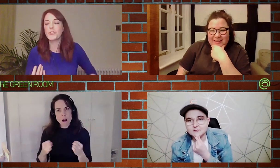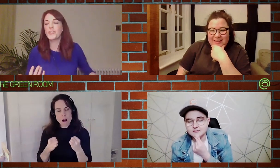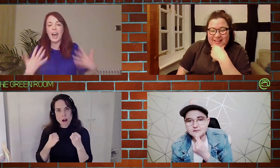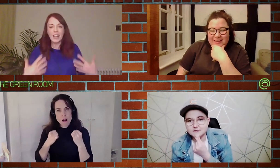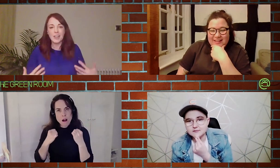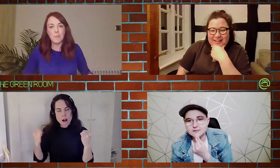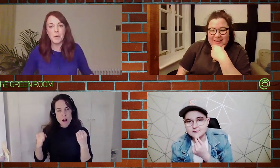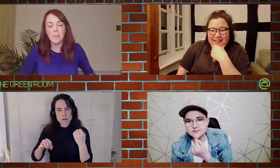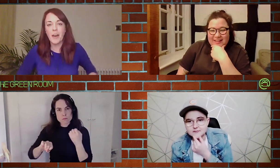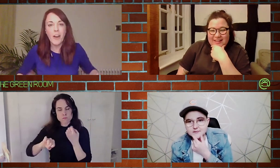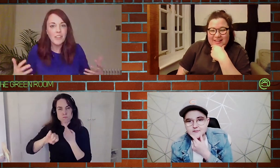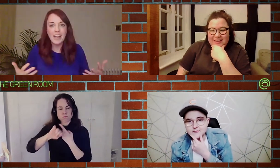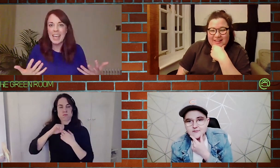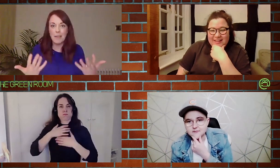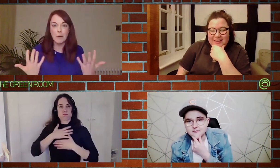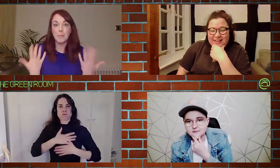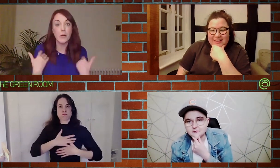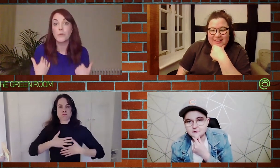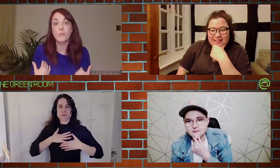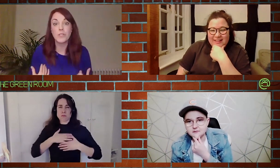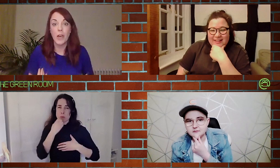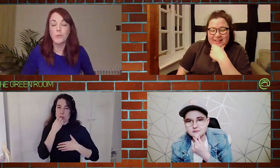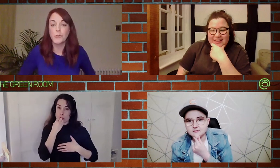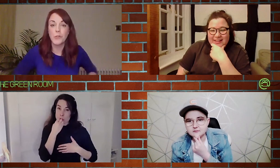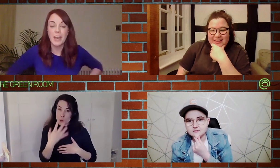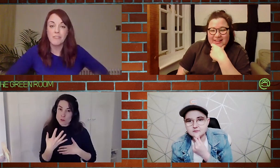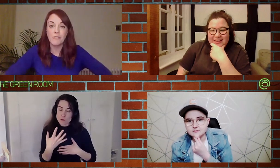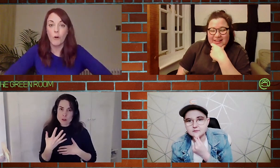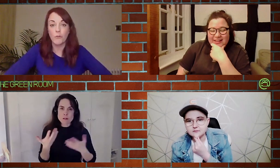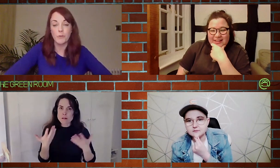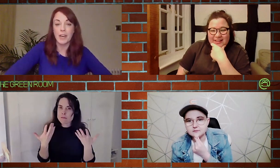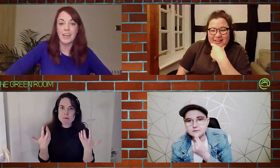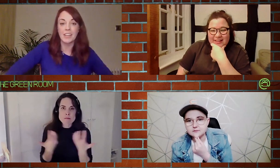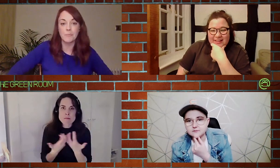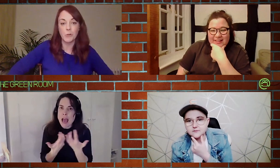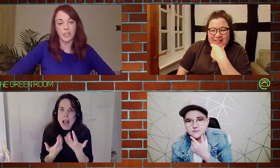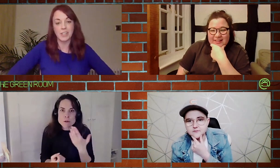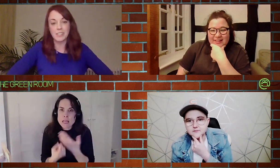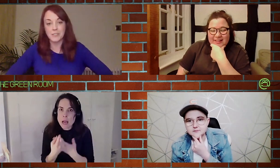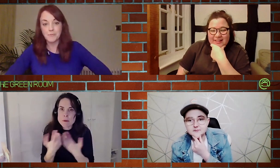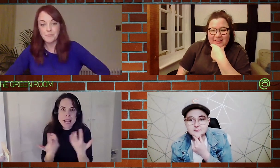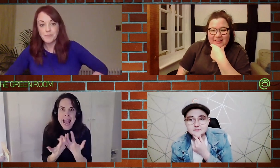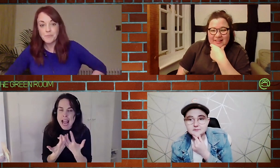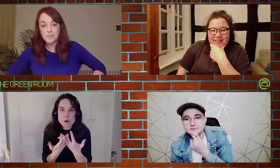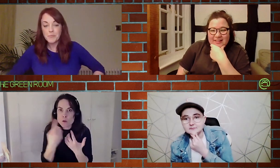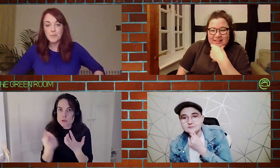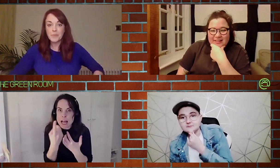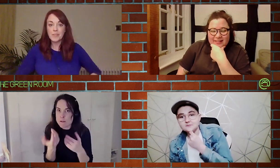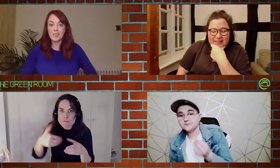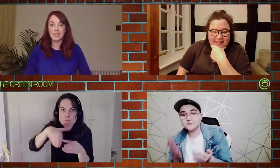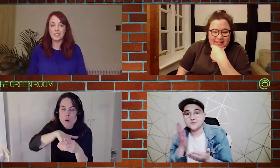chat a little bit about how that came about. How did you get involved with that kind of project?